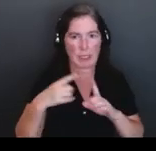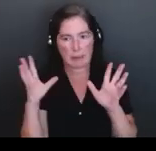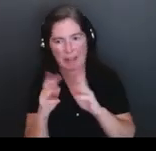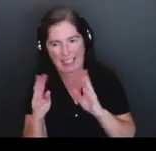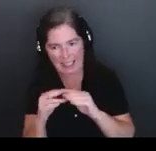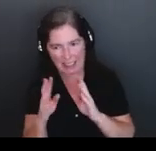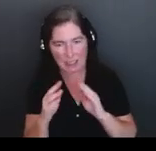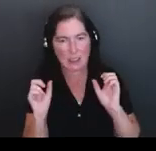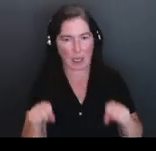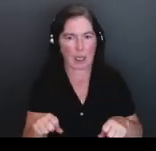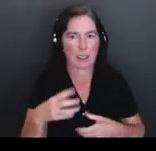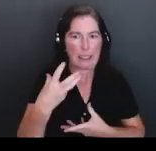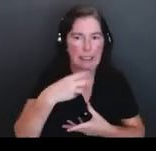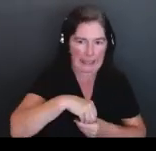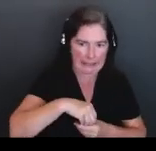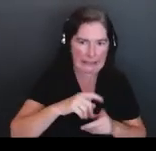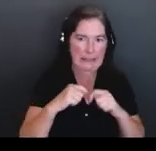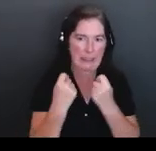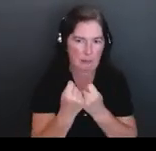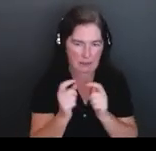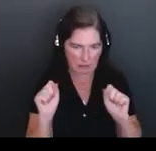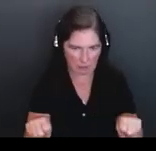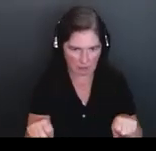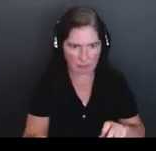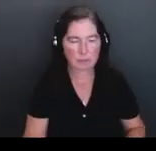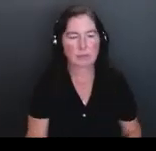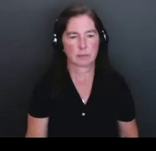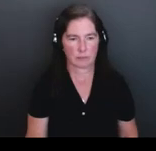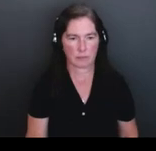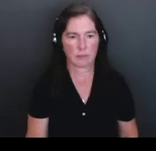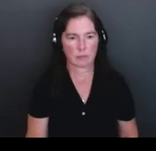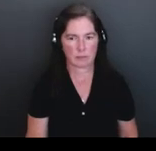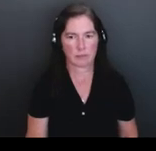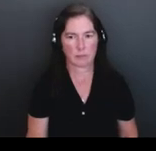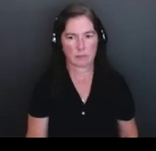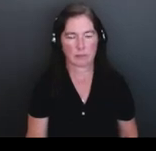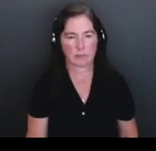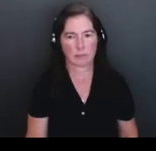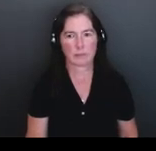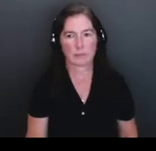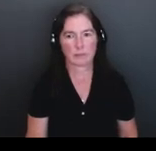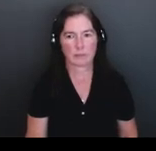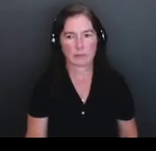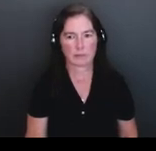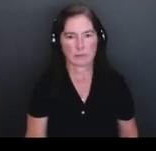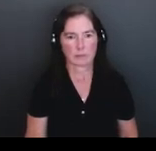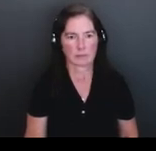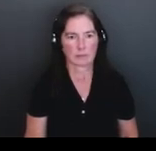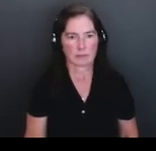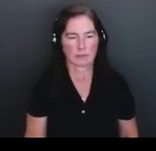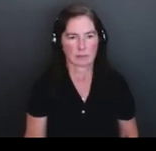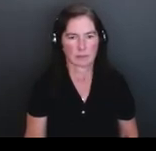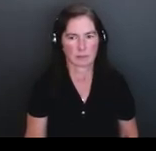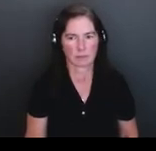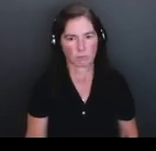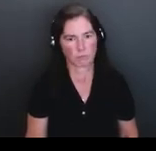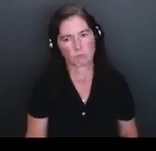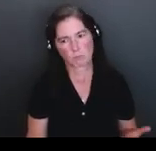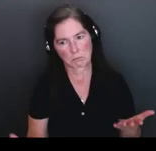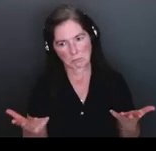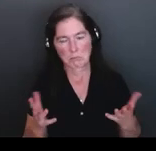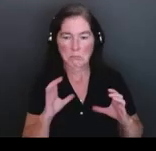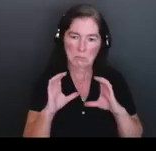You can also individual with students I wouldn't suggest doing calls and maybe even chats, but if you're wanting to talk to a group of students or wanting to check in, there's the call and chat feature